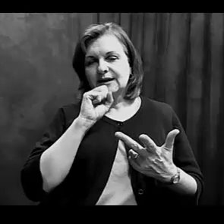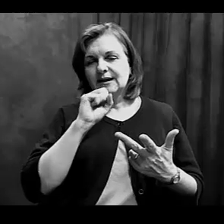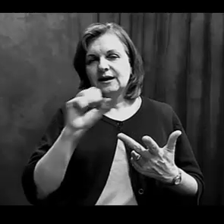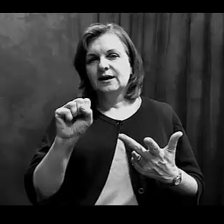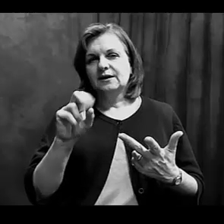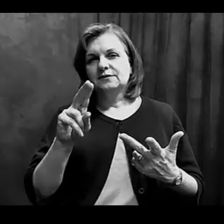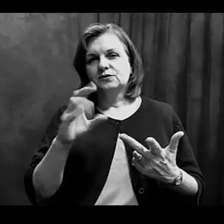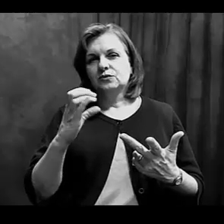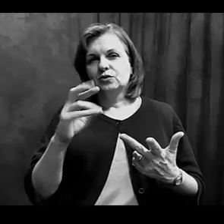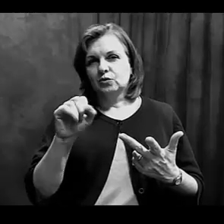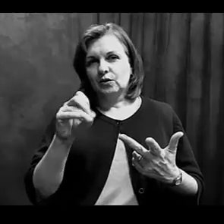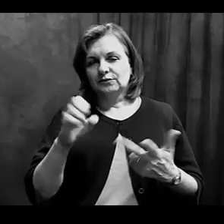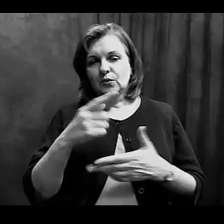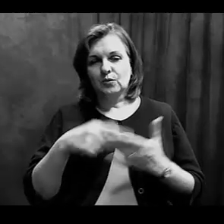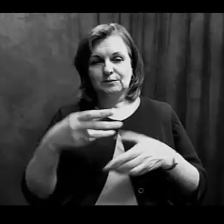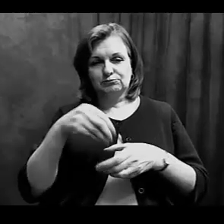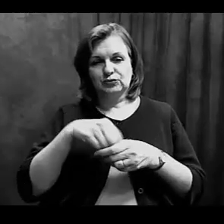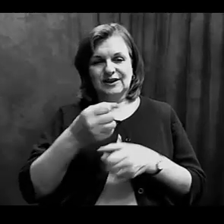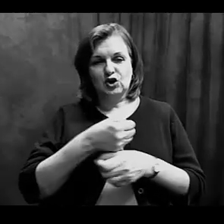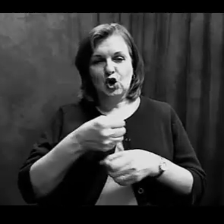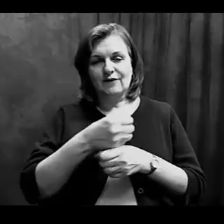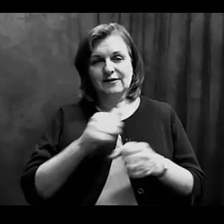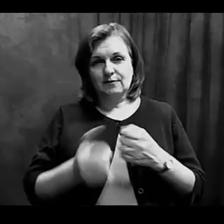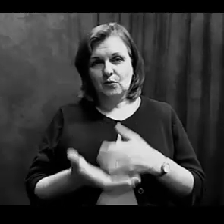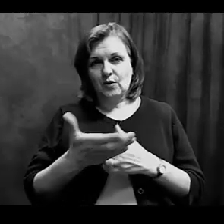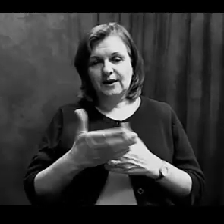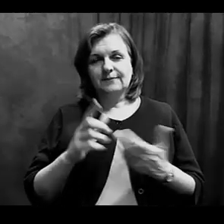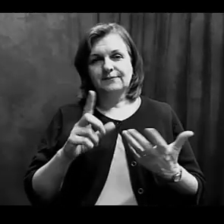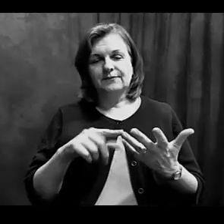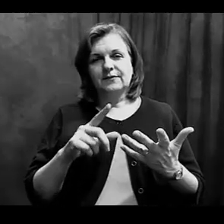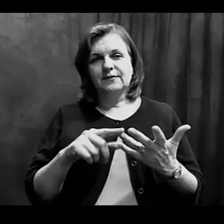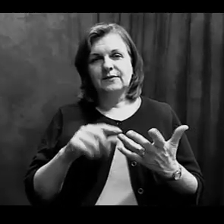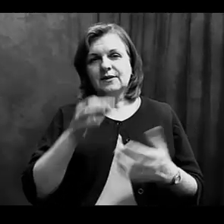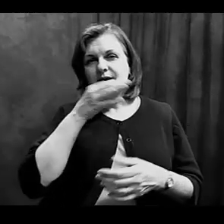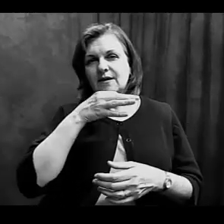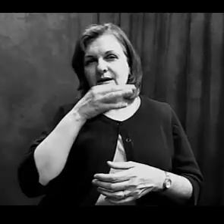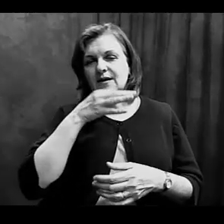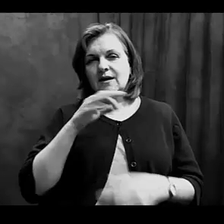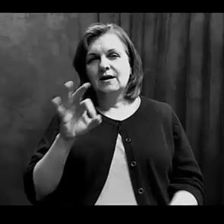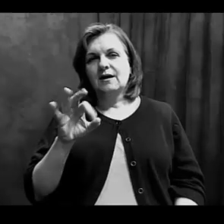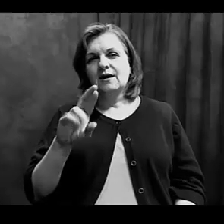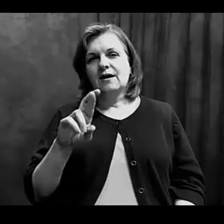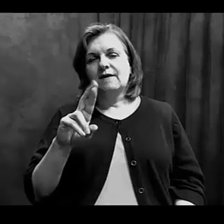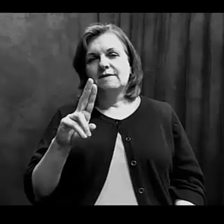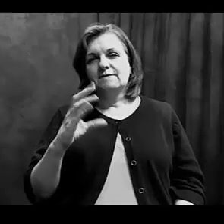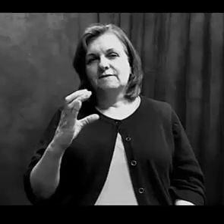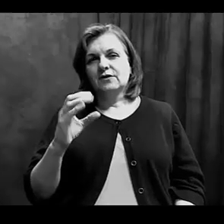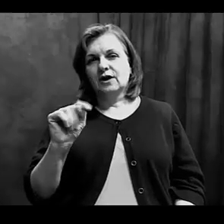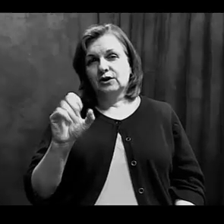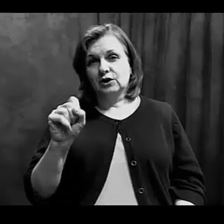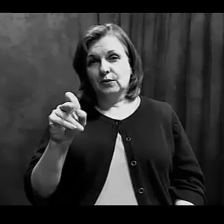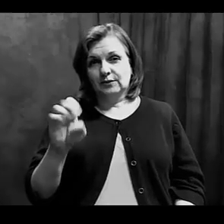sucrose is your basic table sugar what you a sprinkle on your cereal or in your coffee in the morning and then fructose